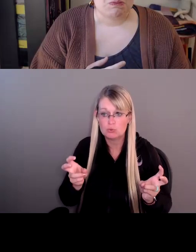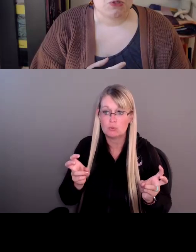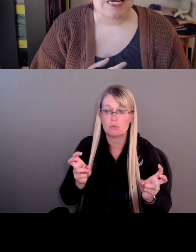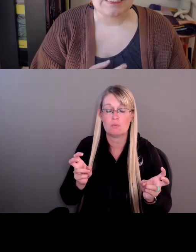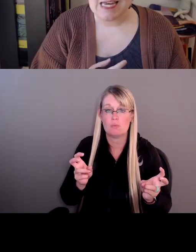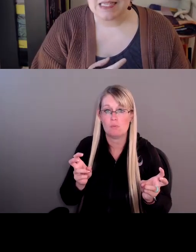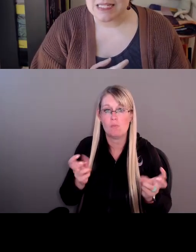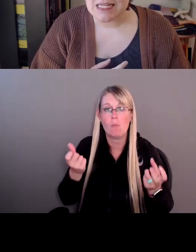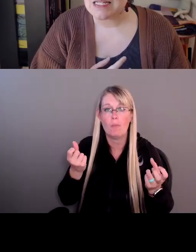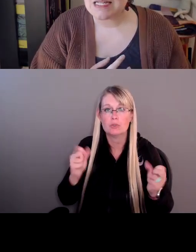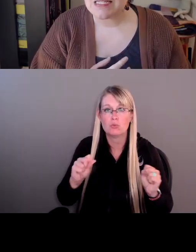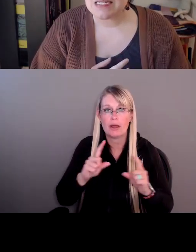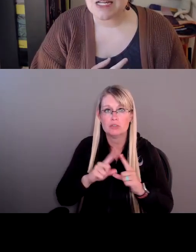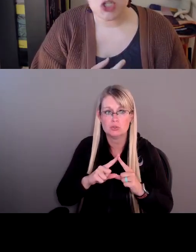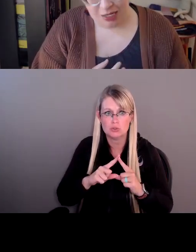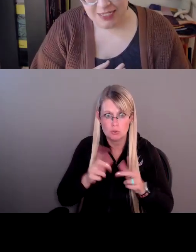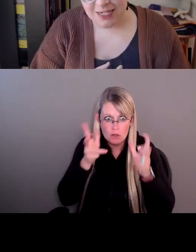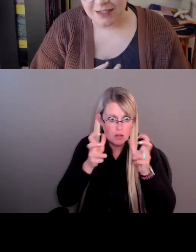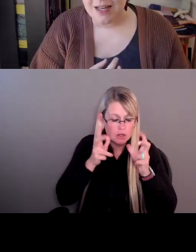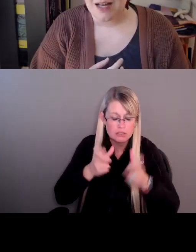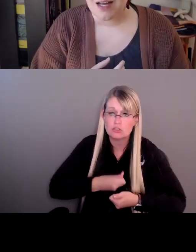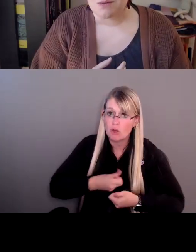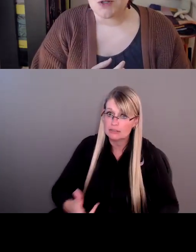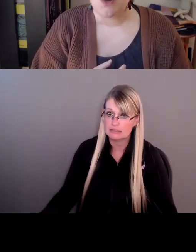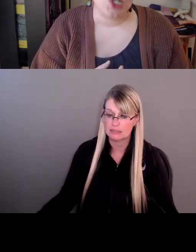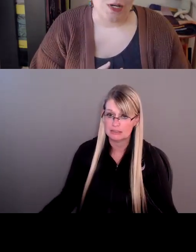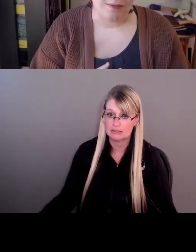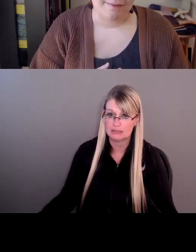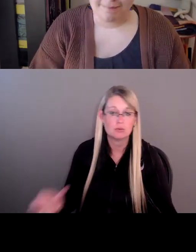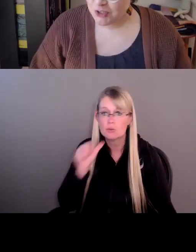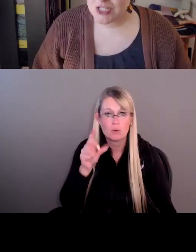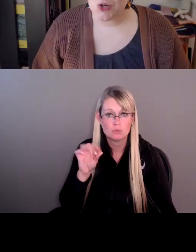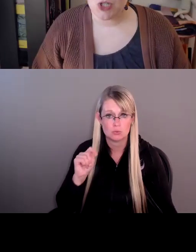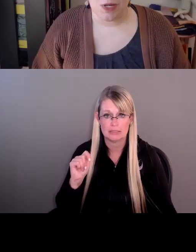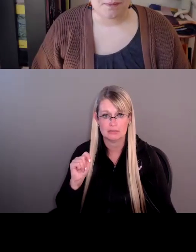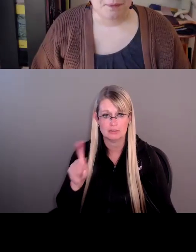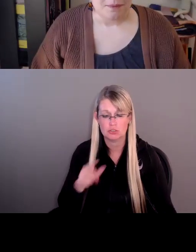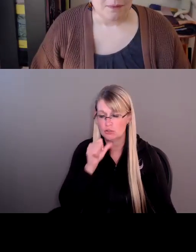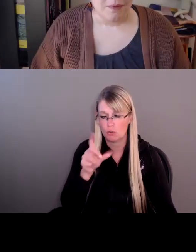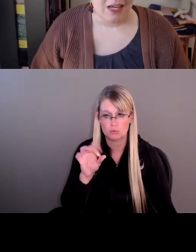trying to take this and is exhausting. So don't do it, just don't do it. And